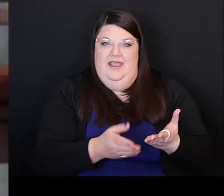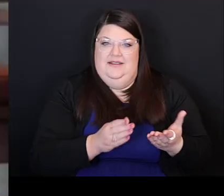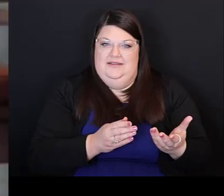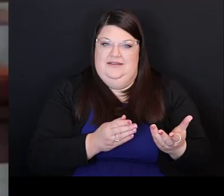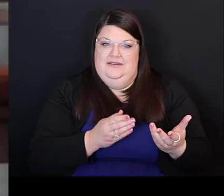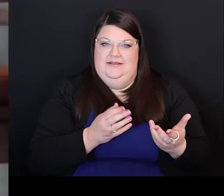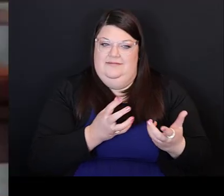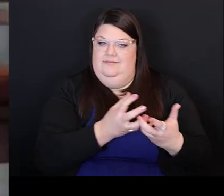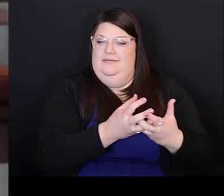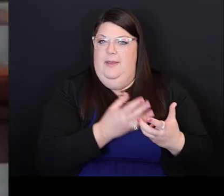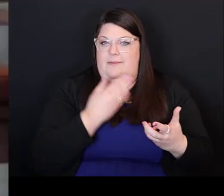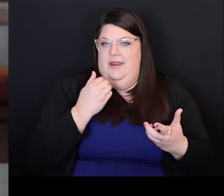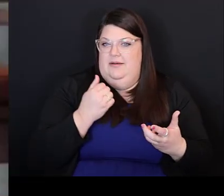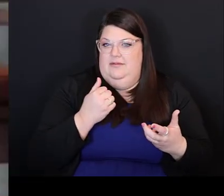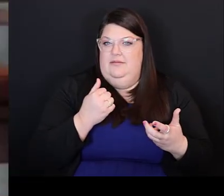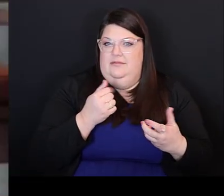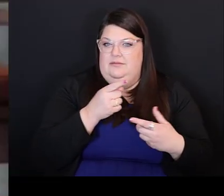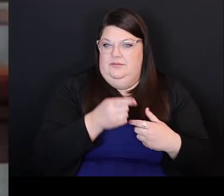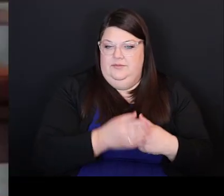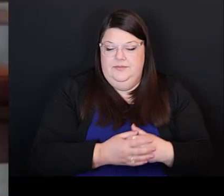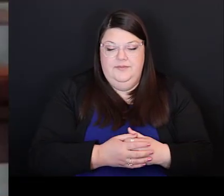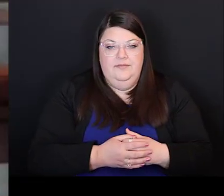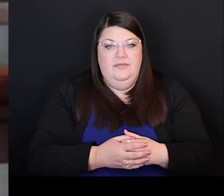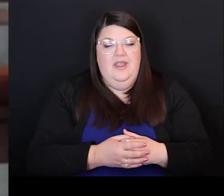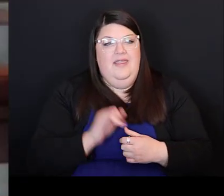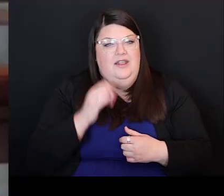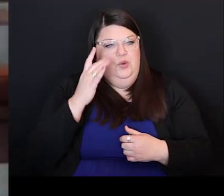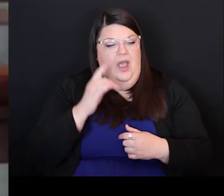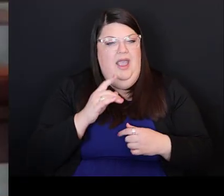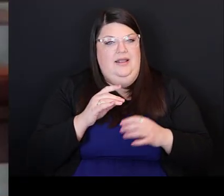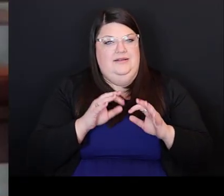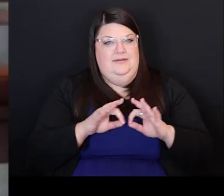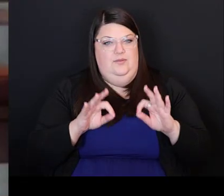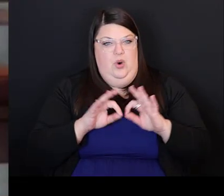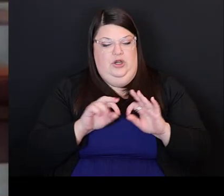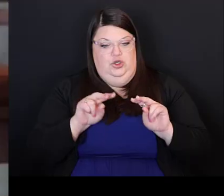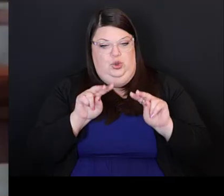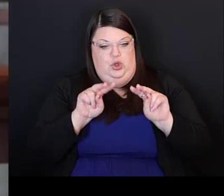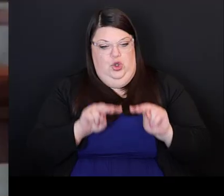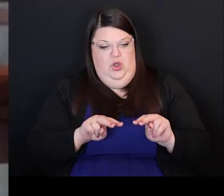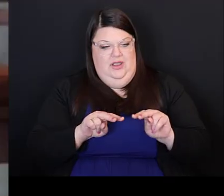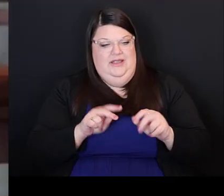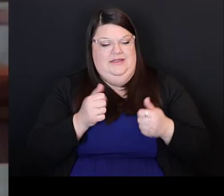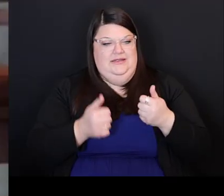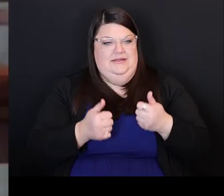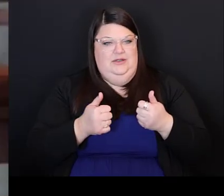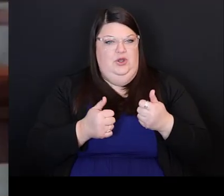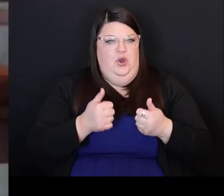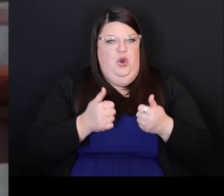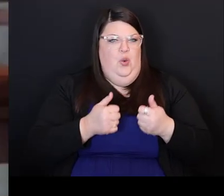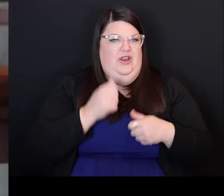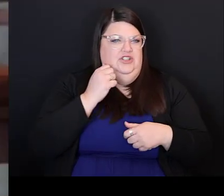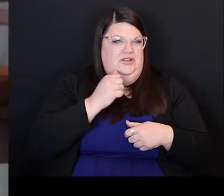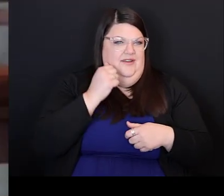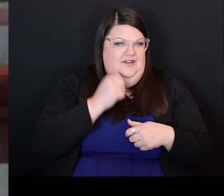That's why the self-assessment tool is so important in helping you to take a step back, look at your activities of daily living